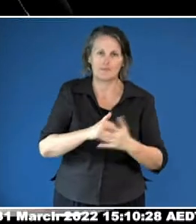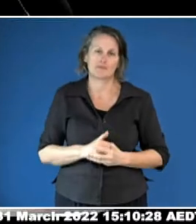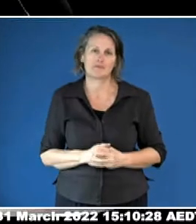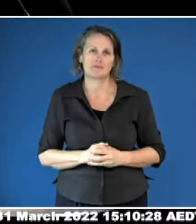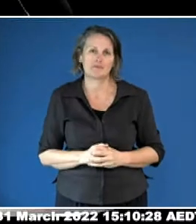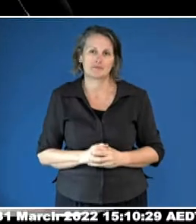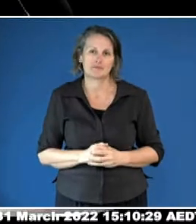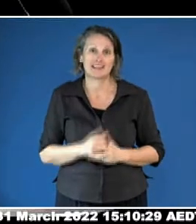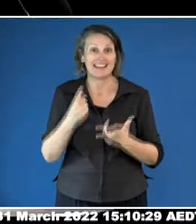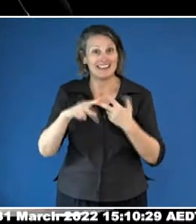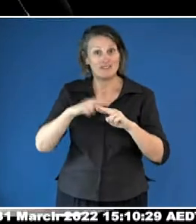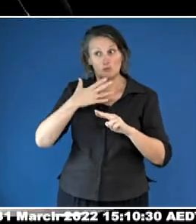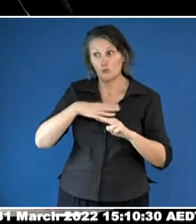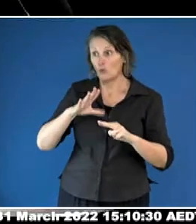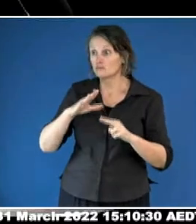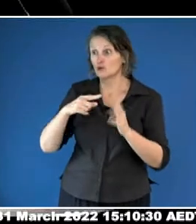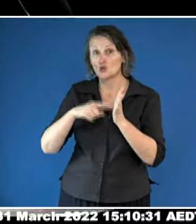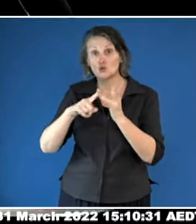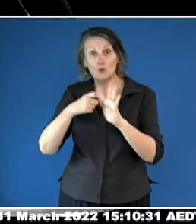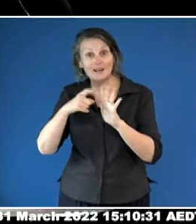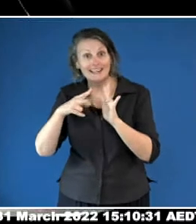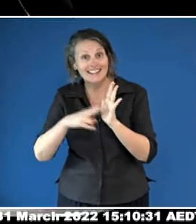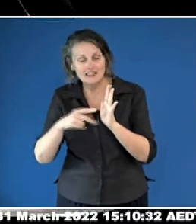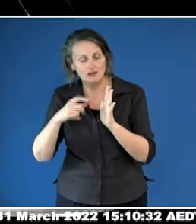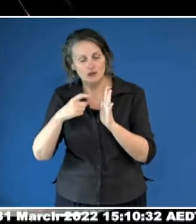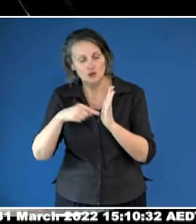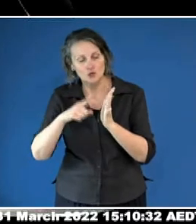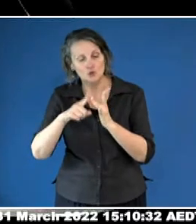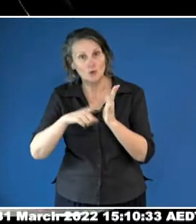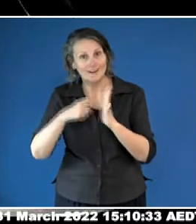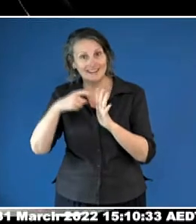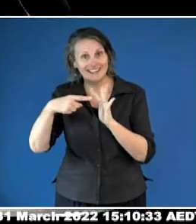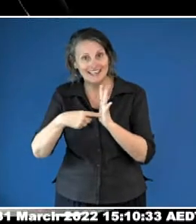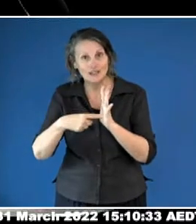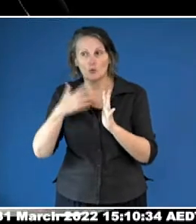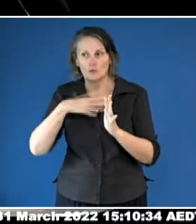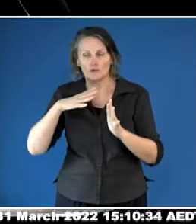So, you know, in co-design. So not just making it for us and think that they know it will be okay.